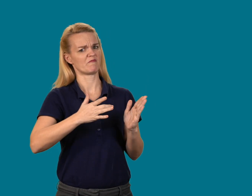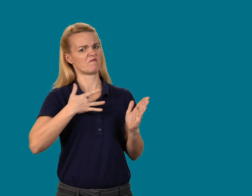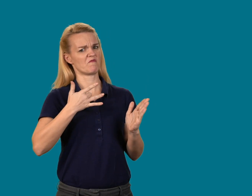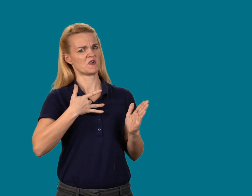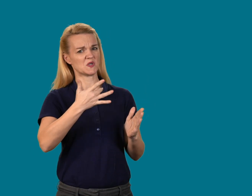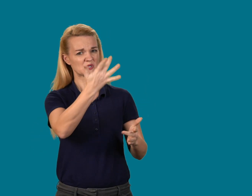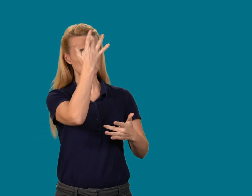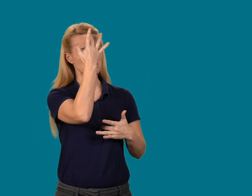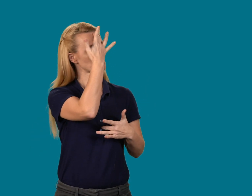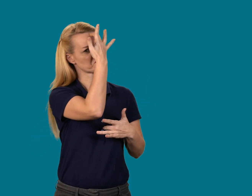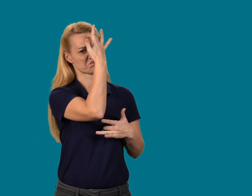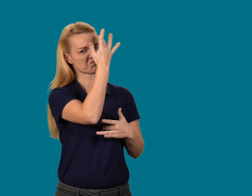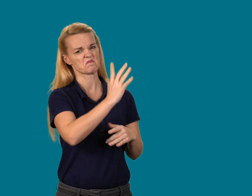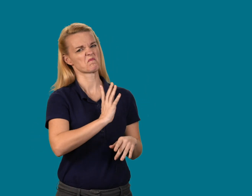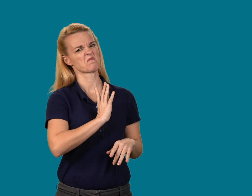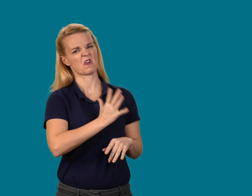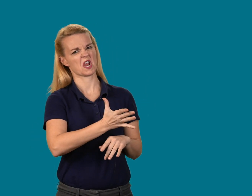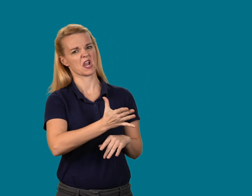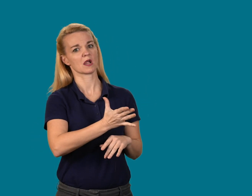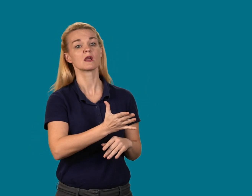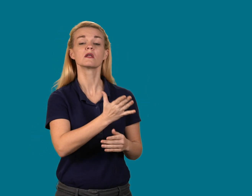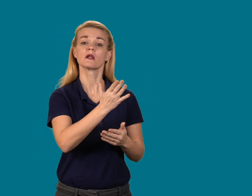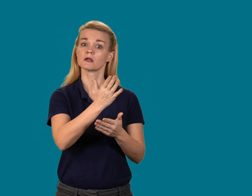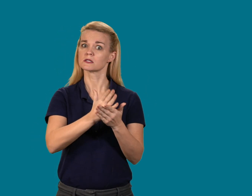Some people do not feel very sick at all.